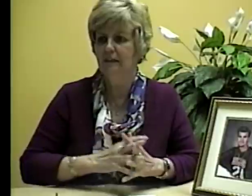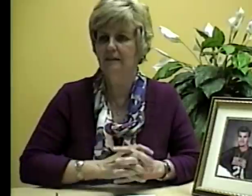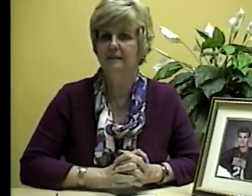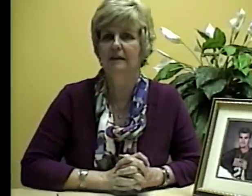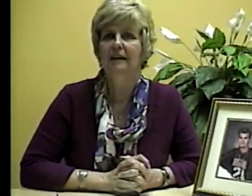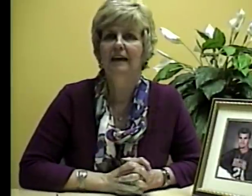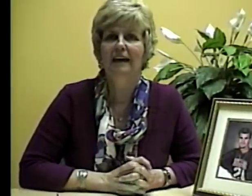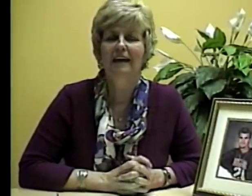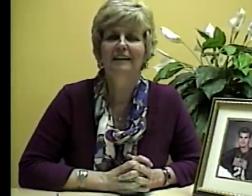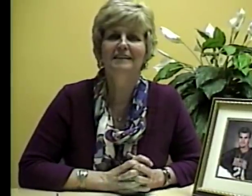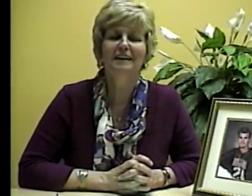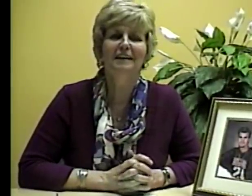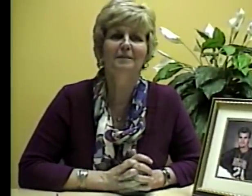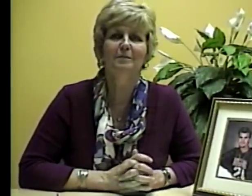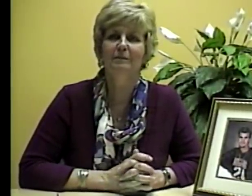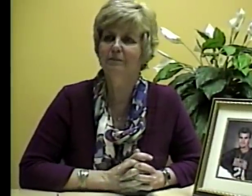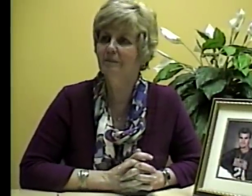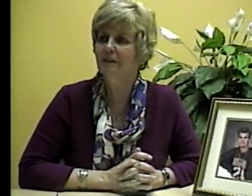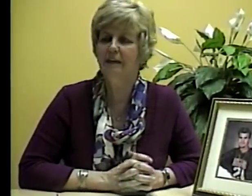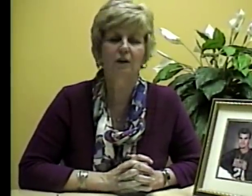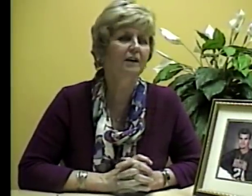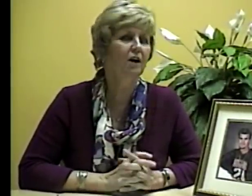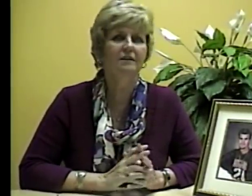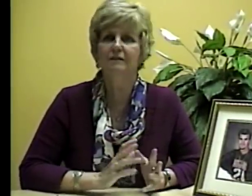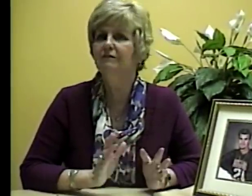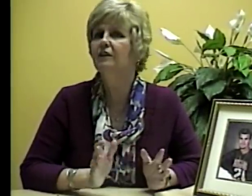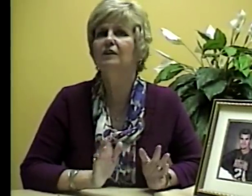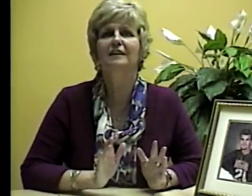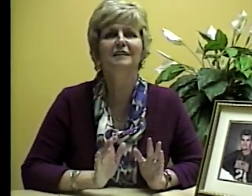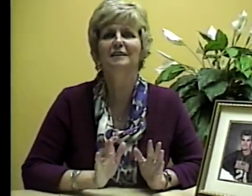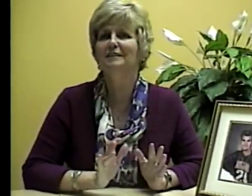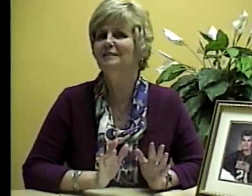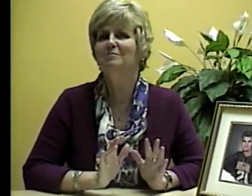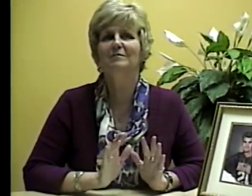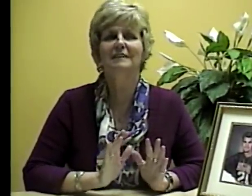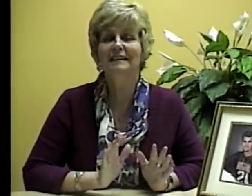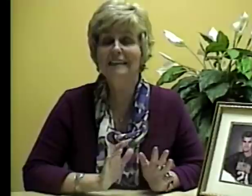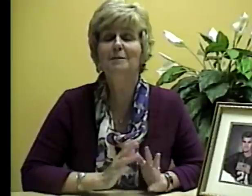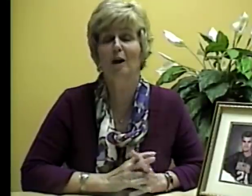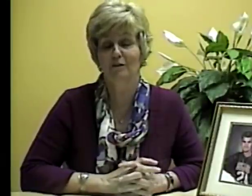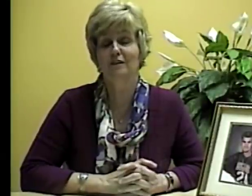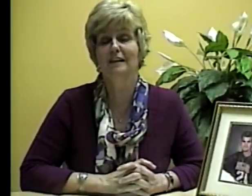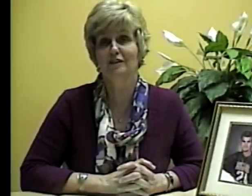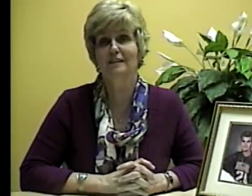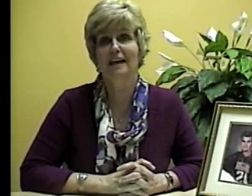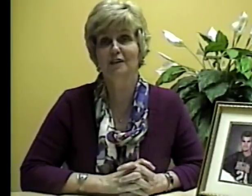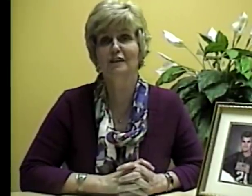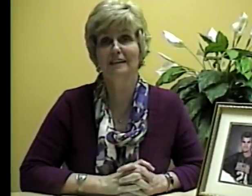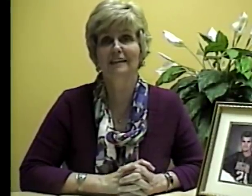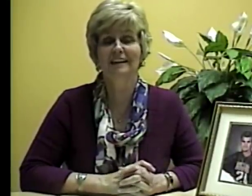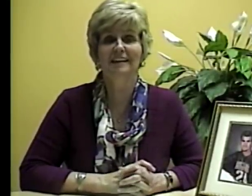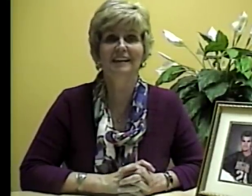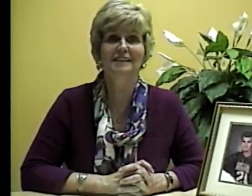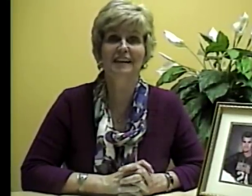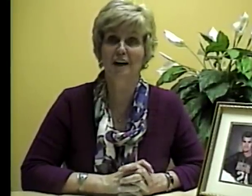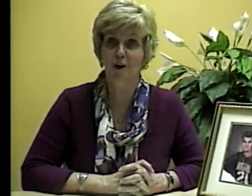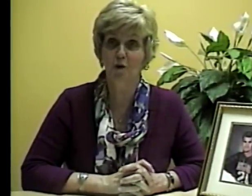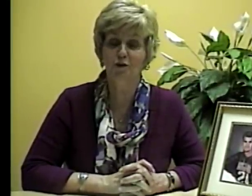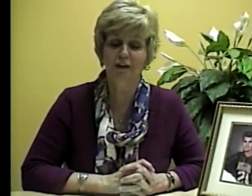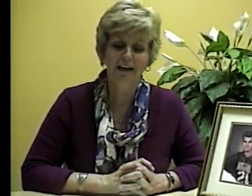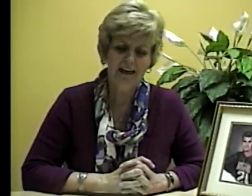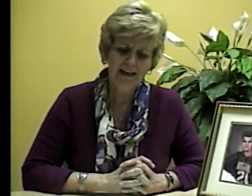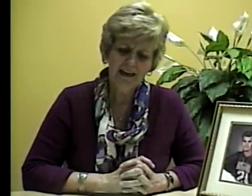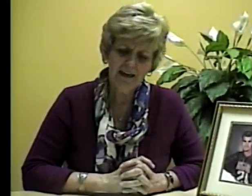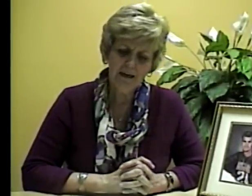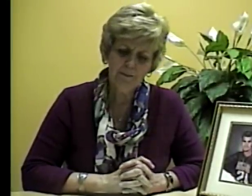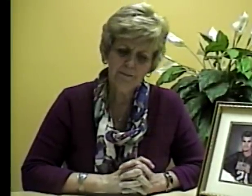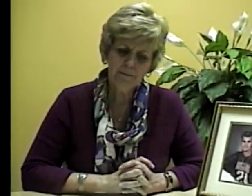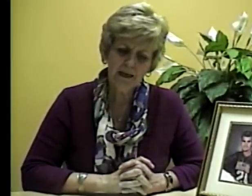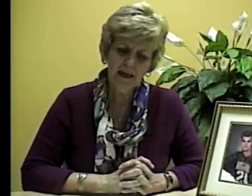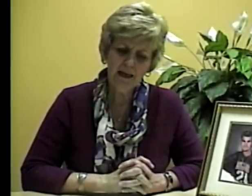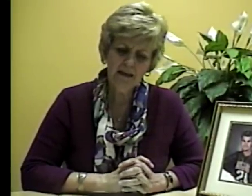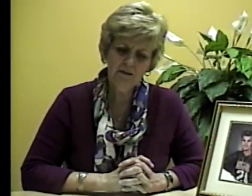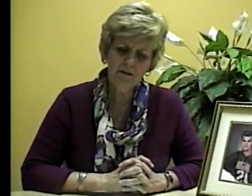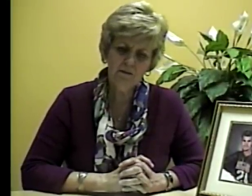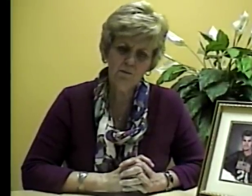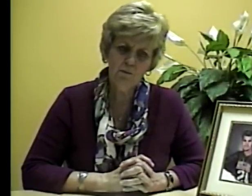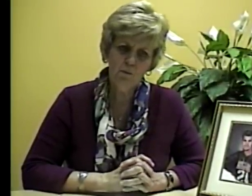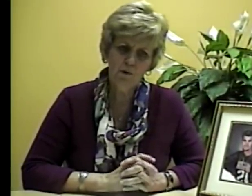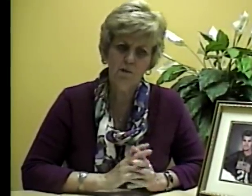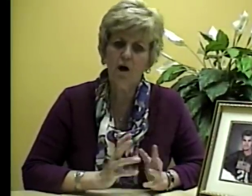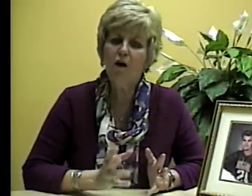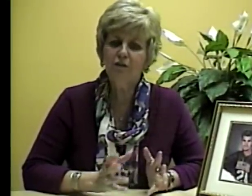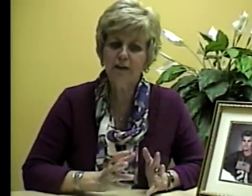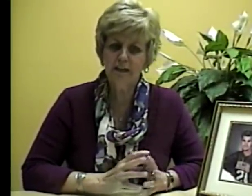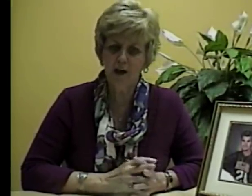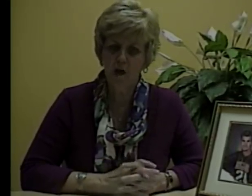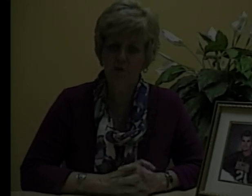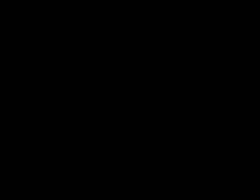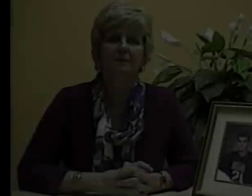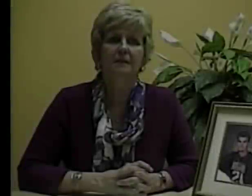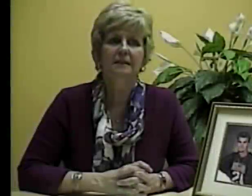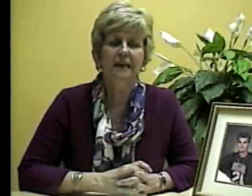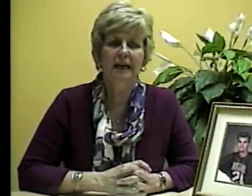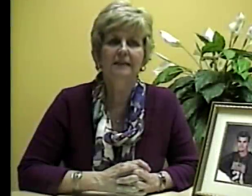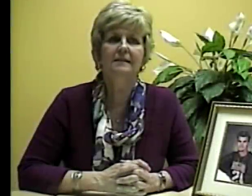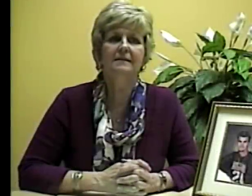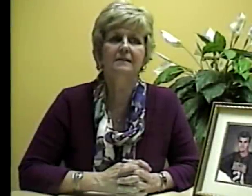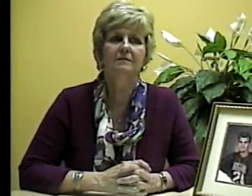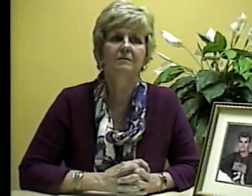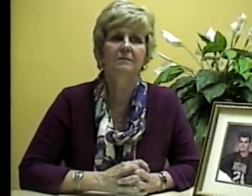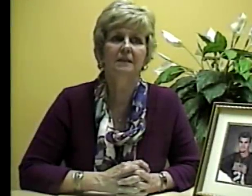it and carried on some very deep conversations as they got older. We were all very close.